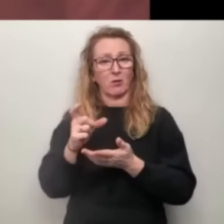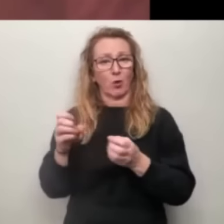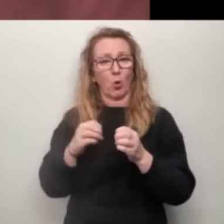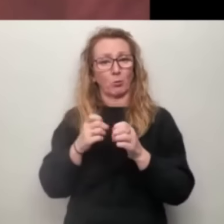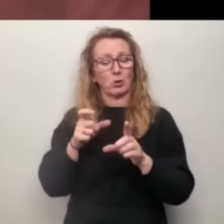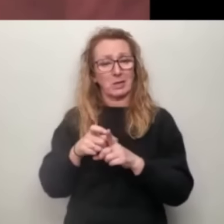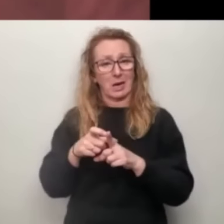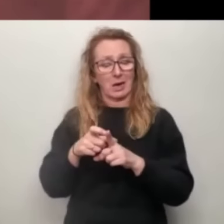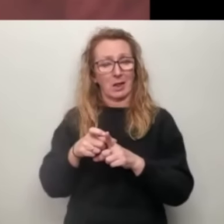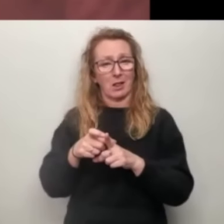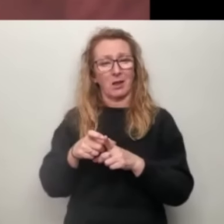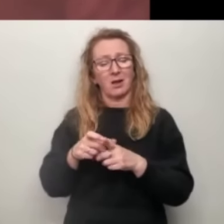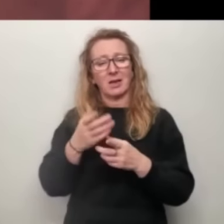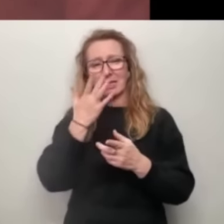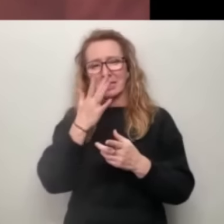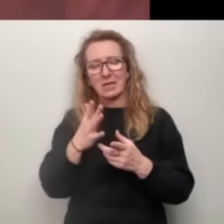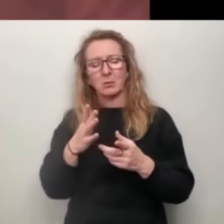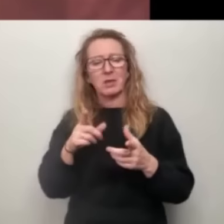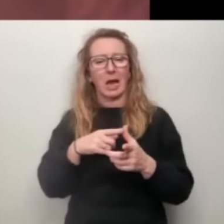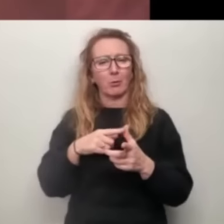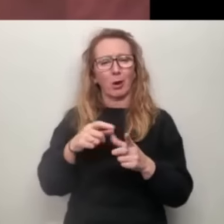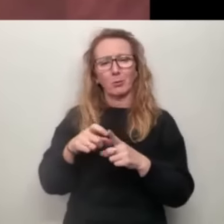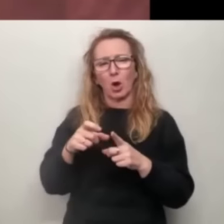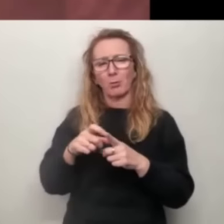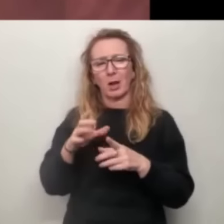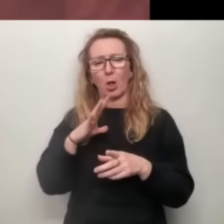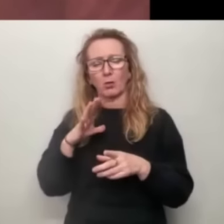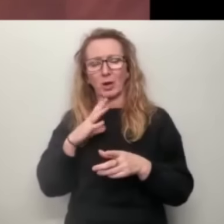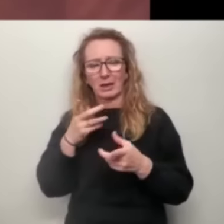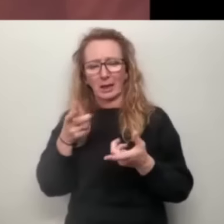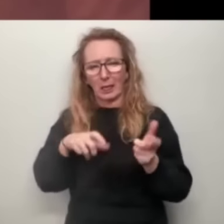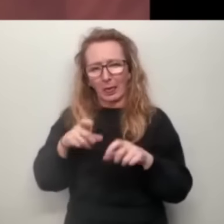as if Abraham Darby was already experimenting with coke,